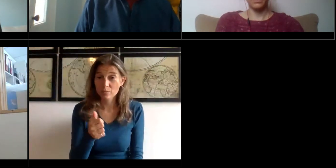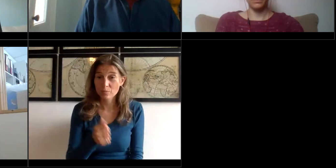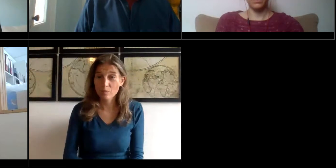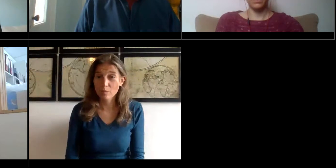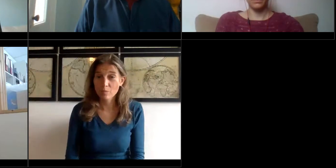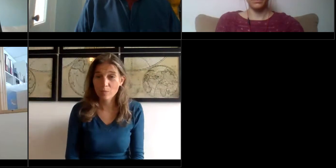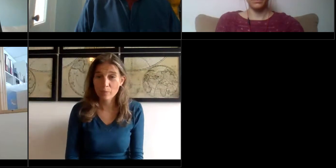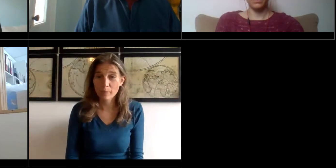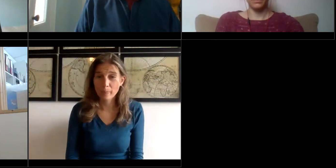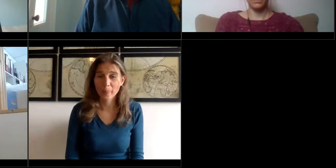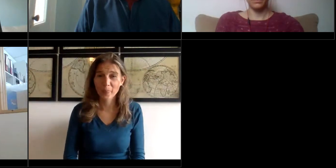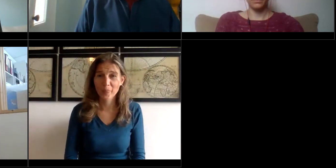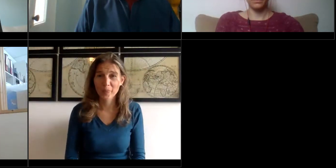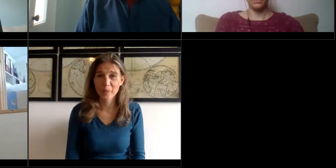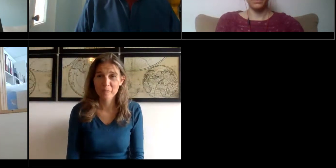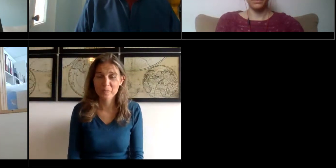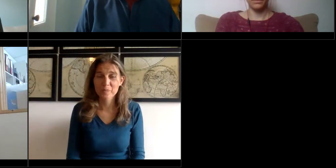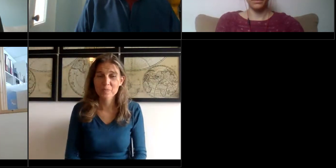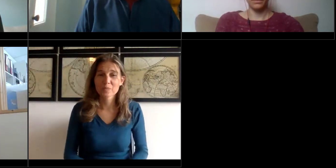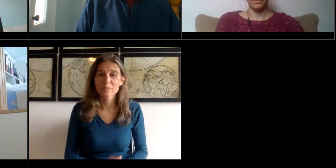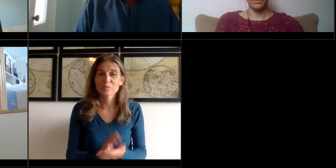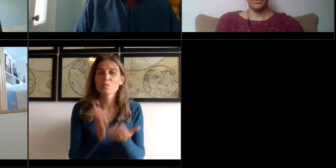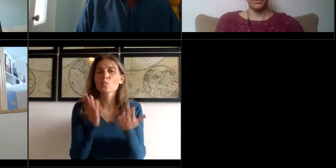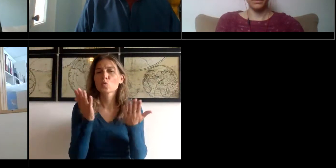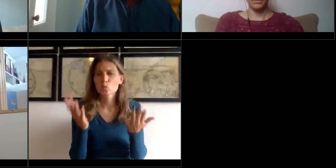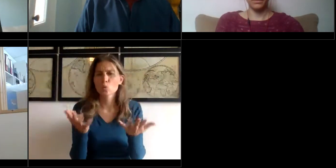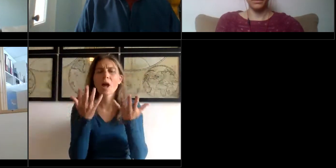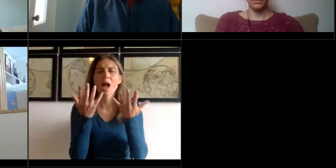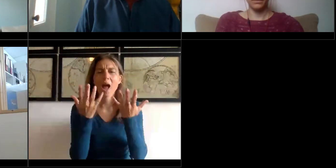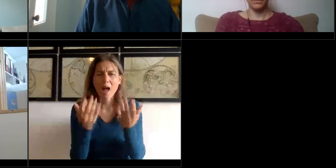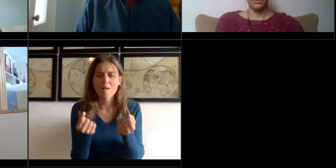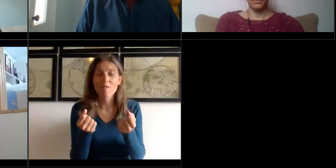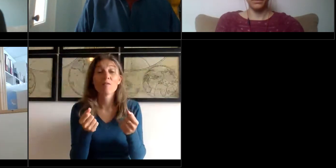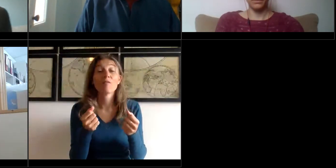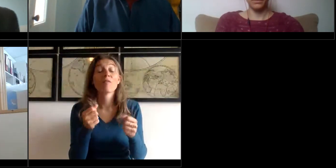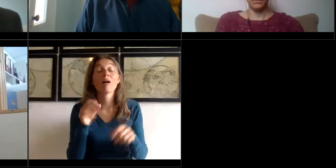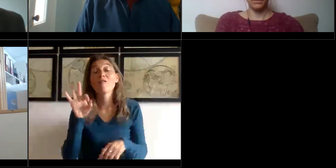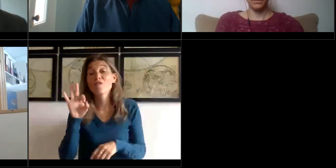There is a group of the volunteers on Facebook or on LinkedIn